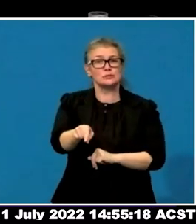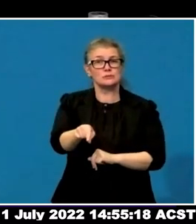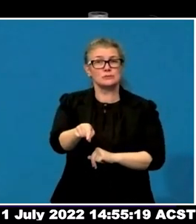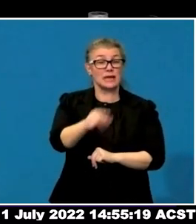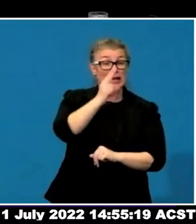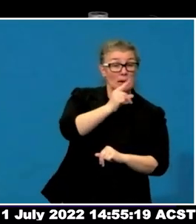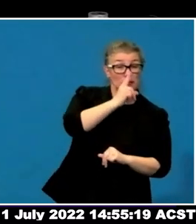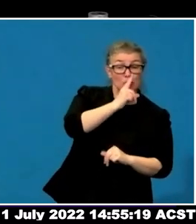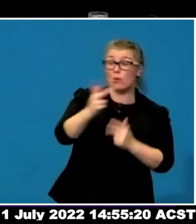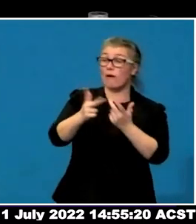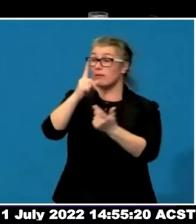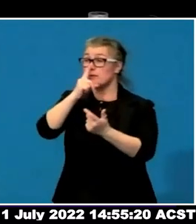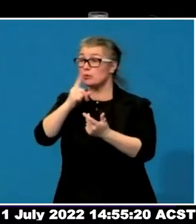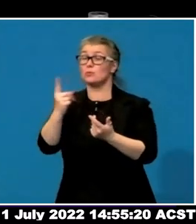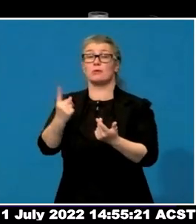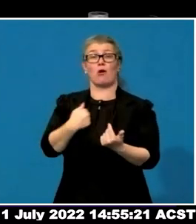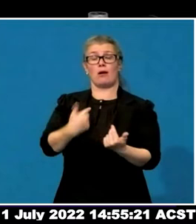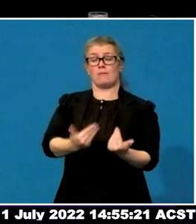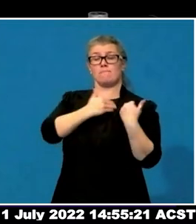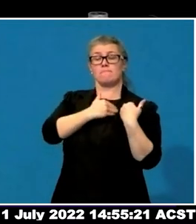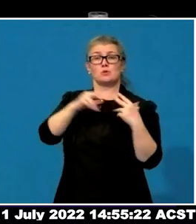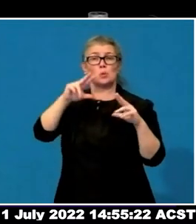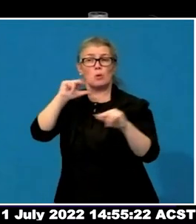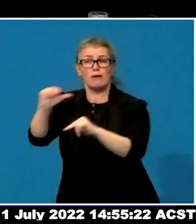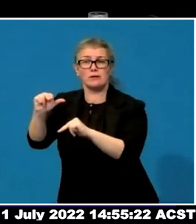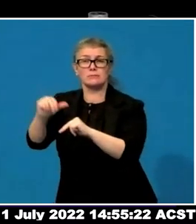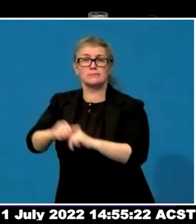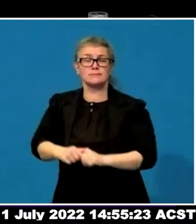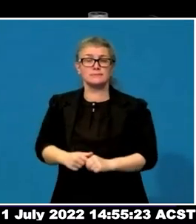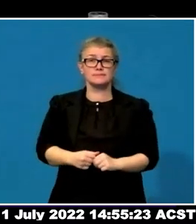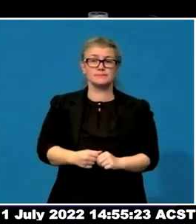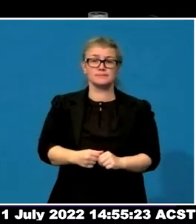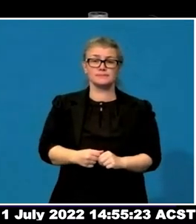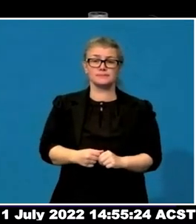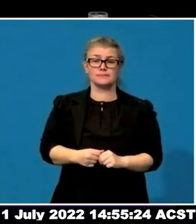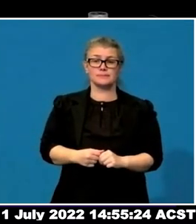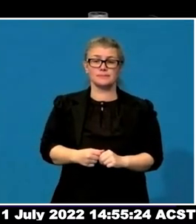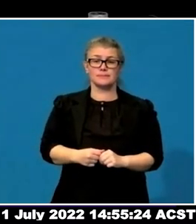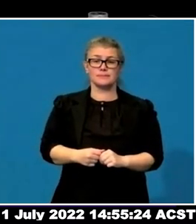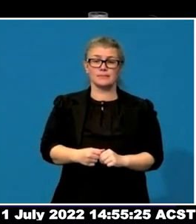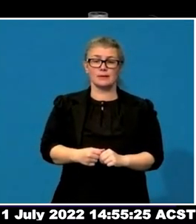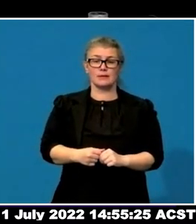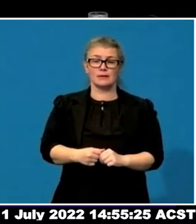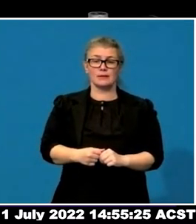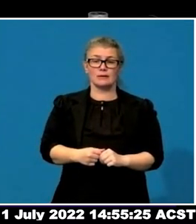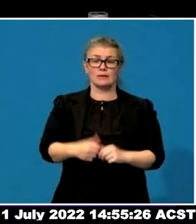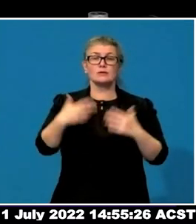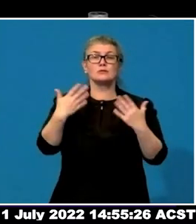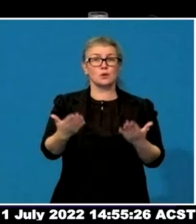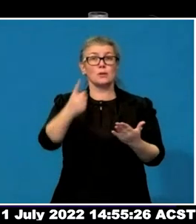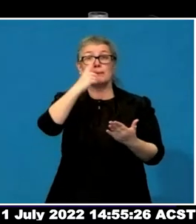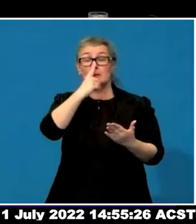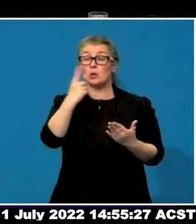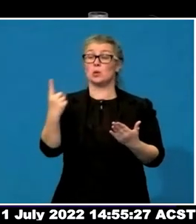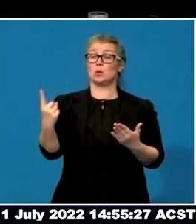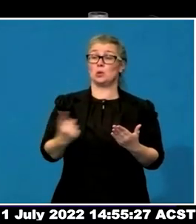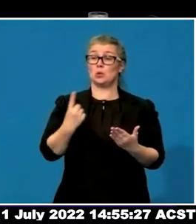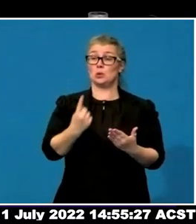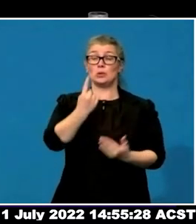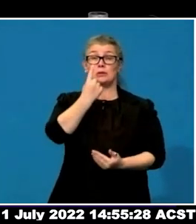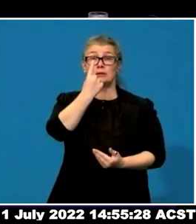And being able to have a - those that have the ability to support